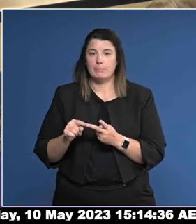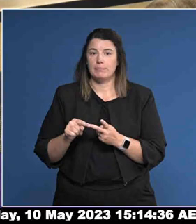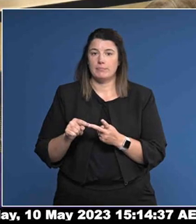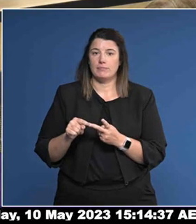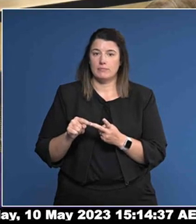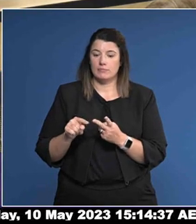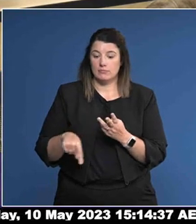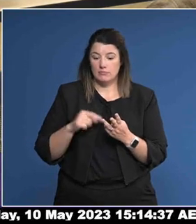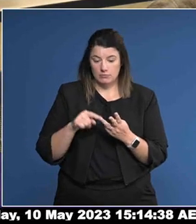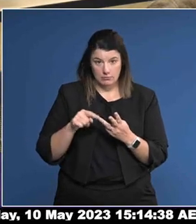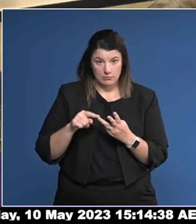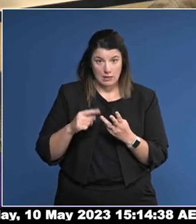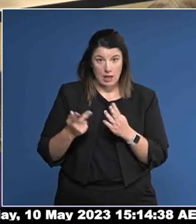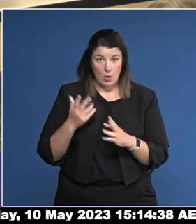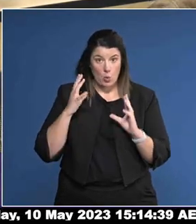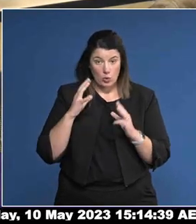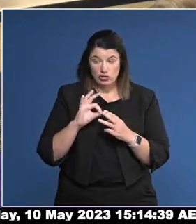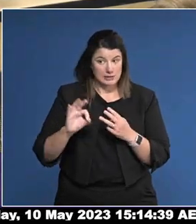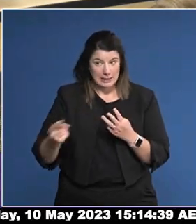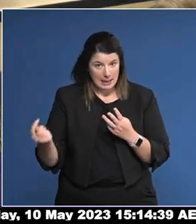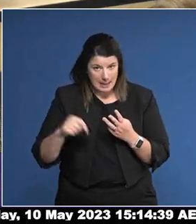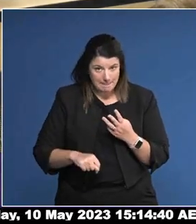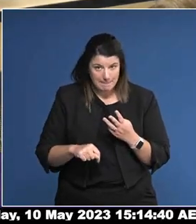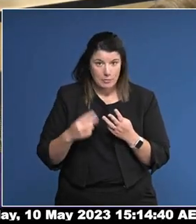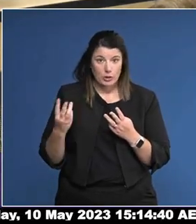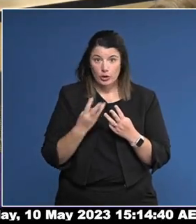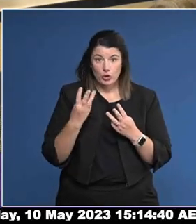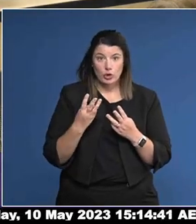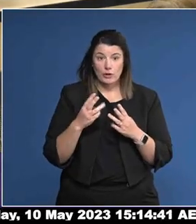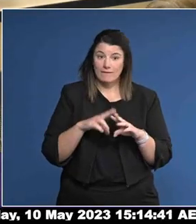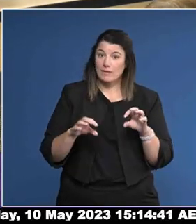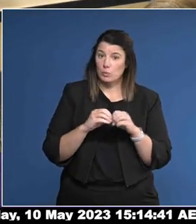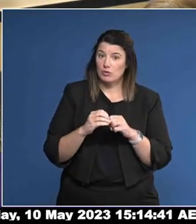There was another audiology failure to attend on 3 February 2003.